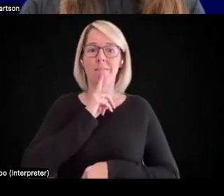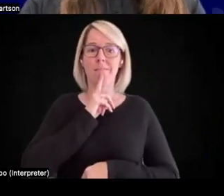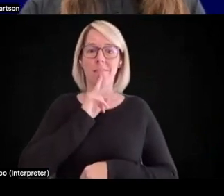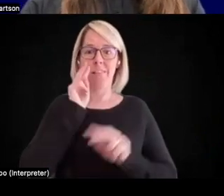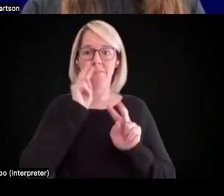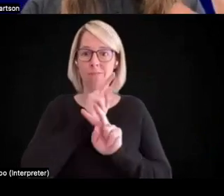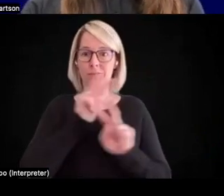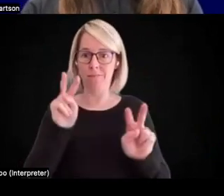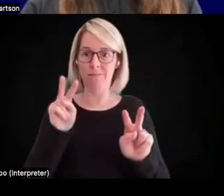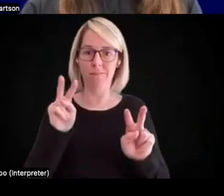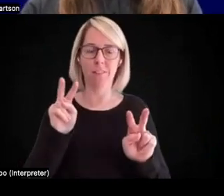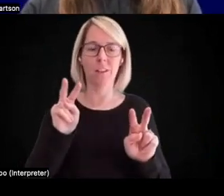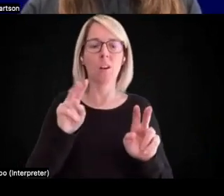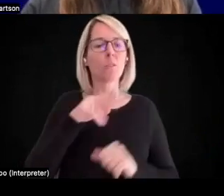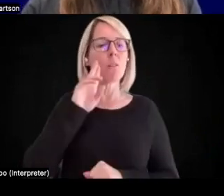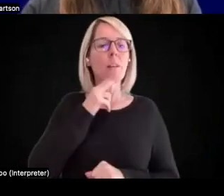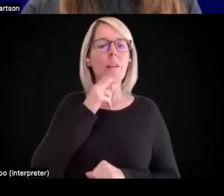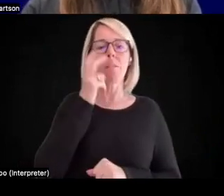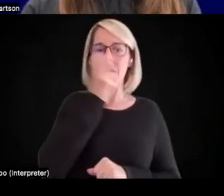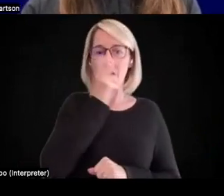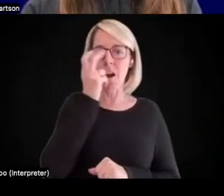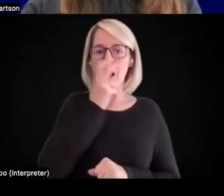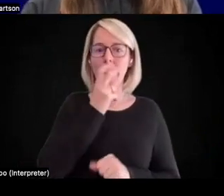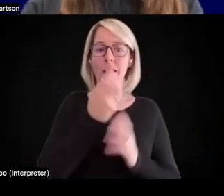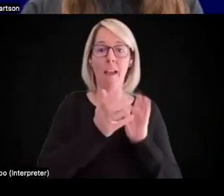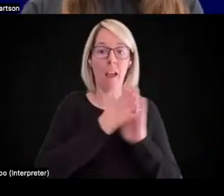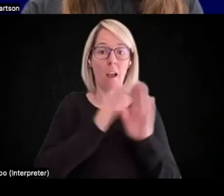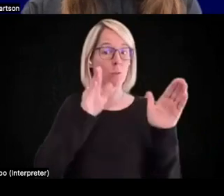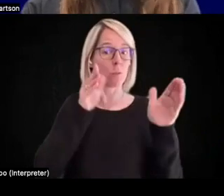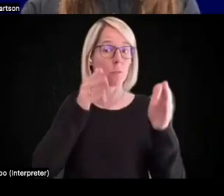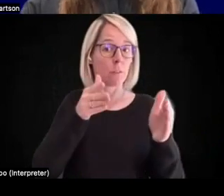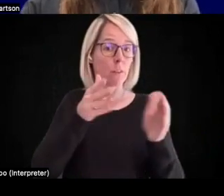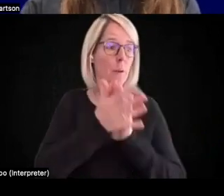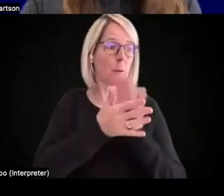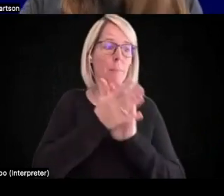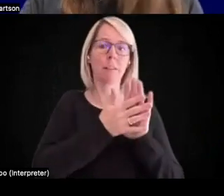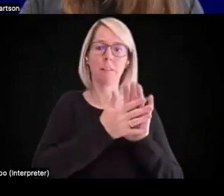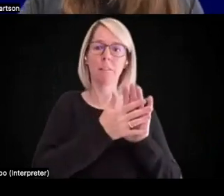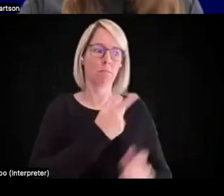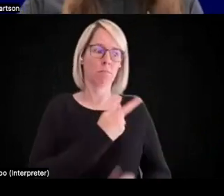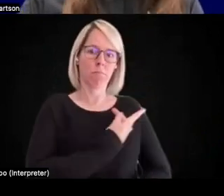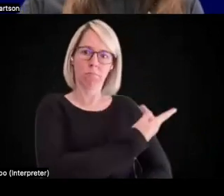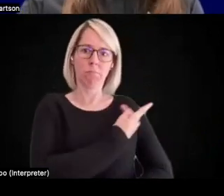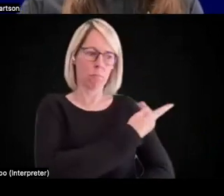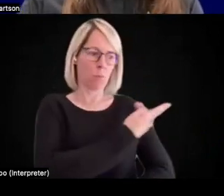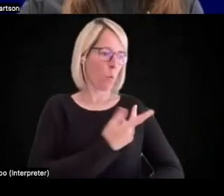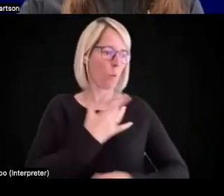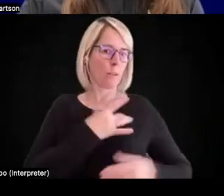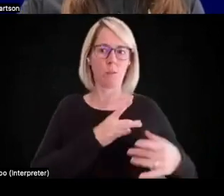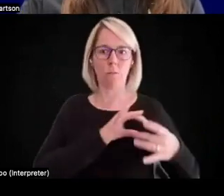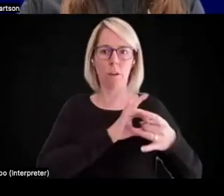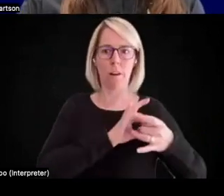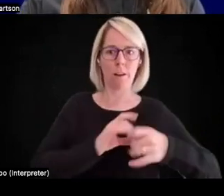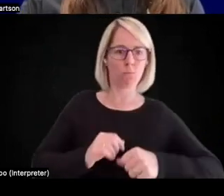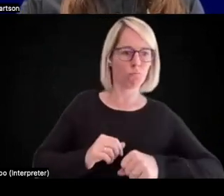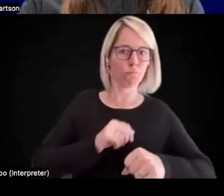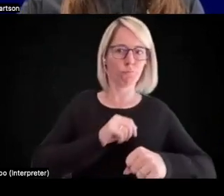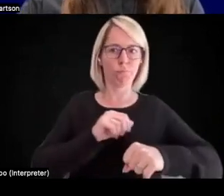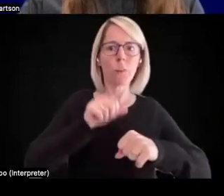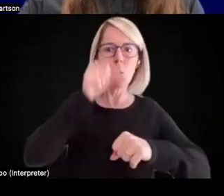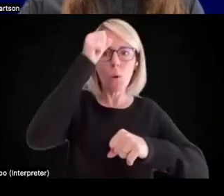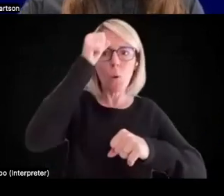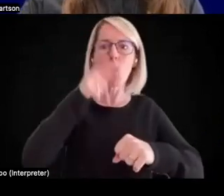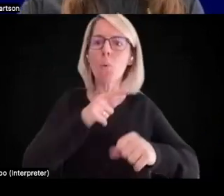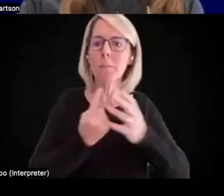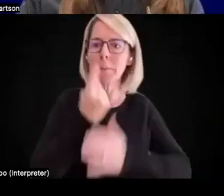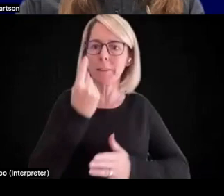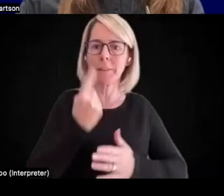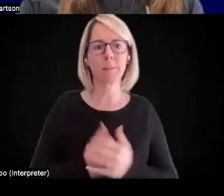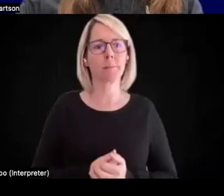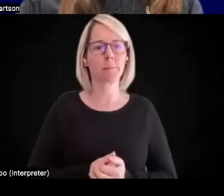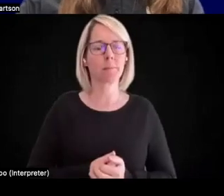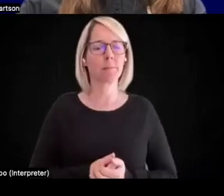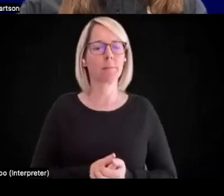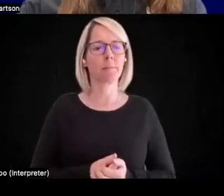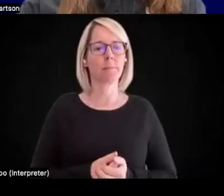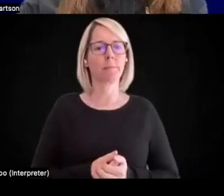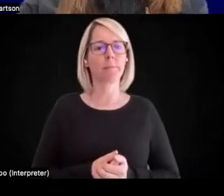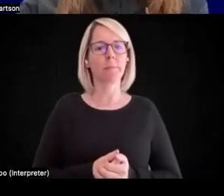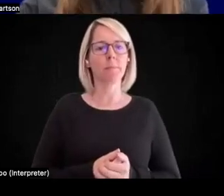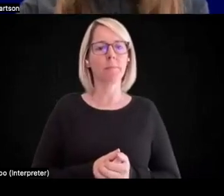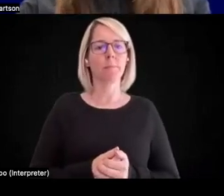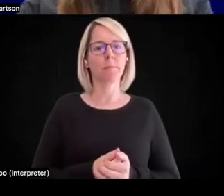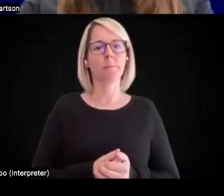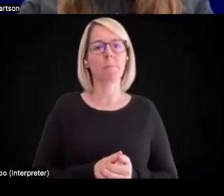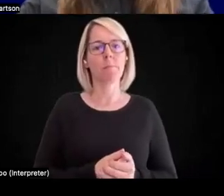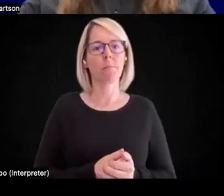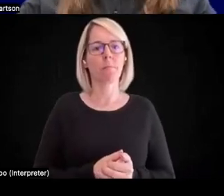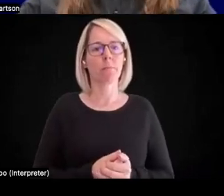often is translated into joint touch. Then one more characteristic before we move into